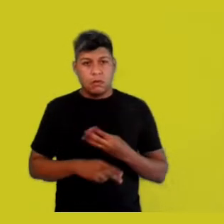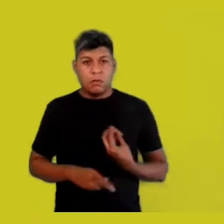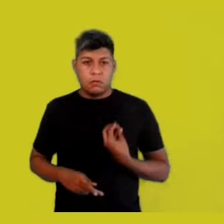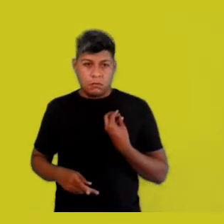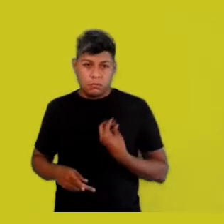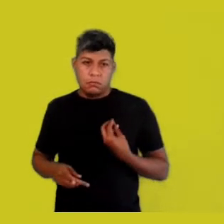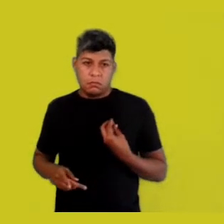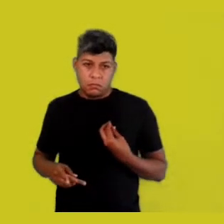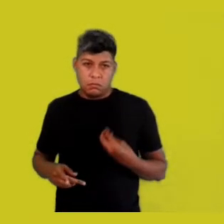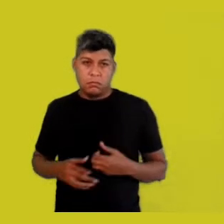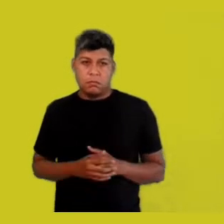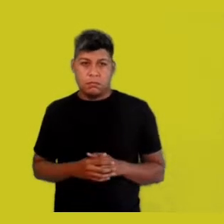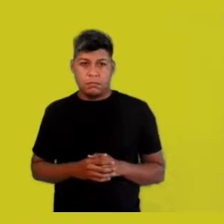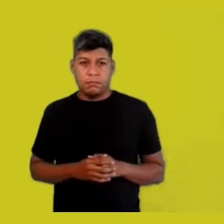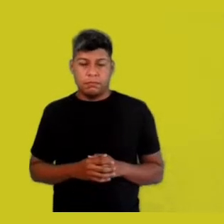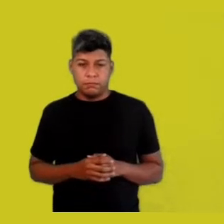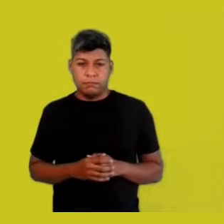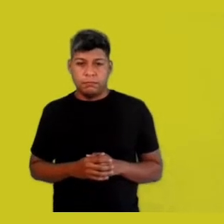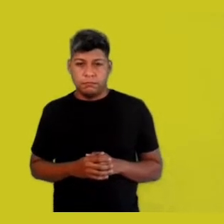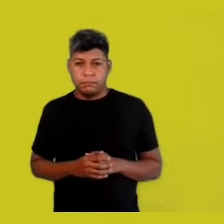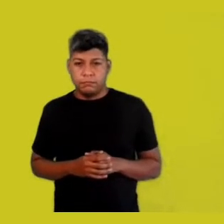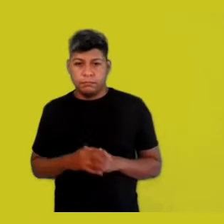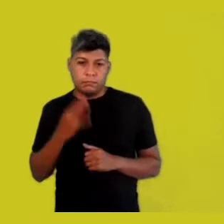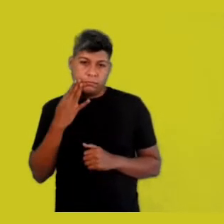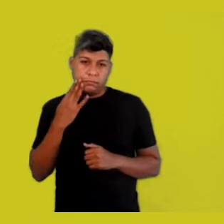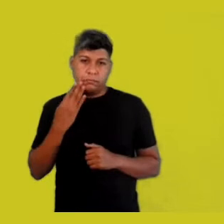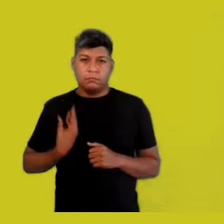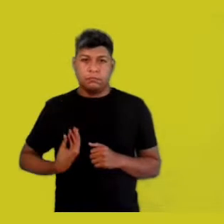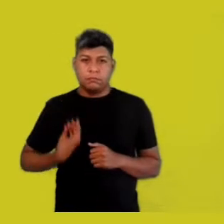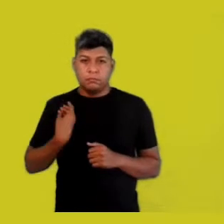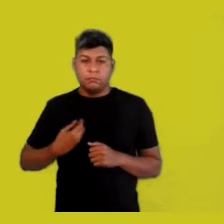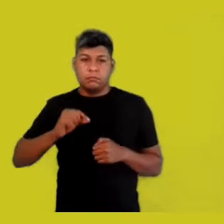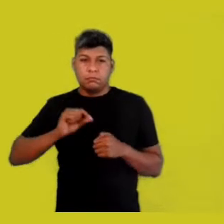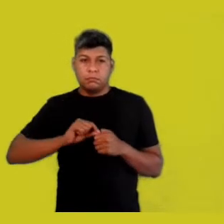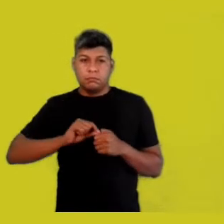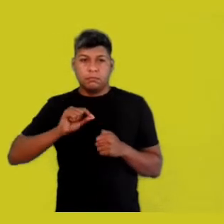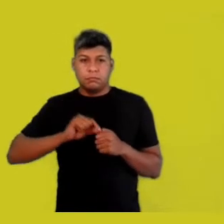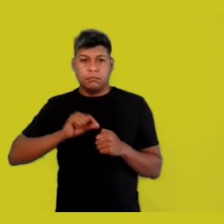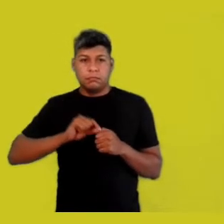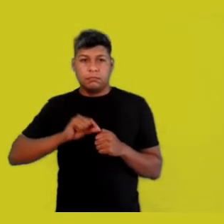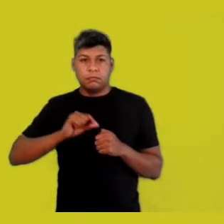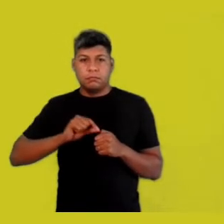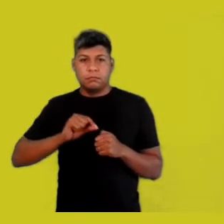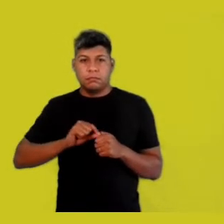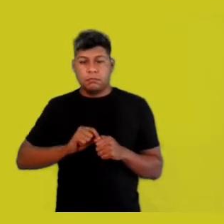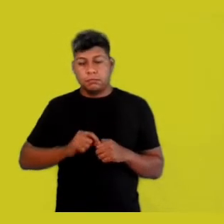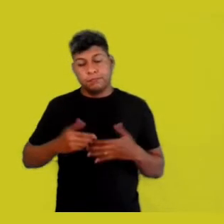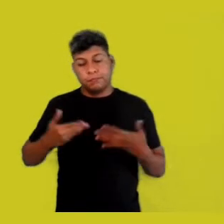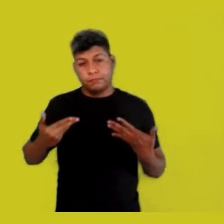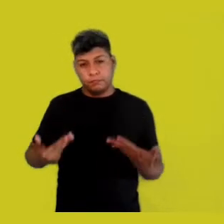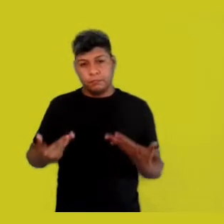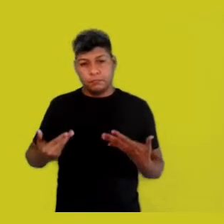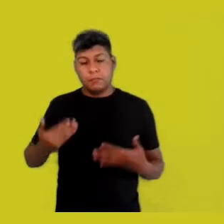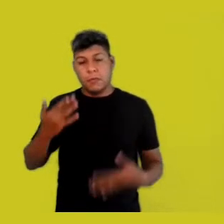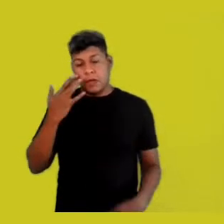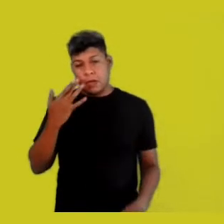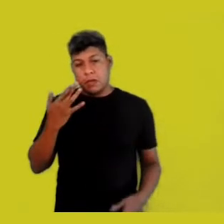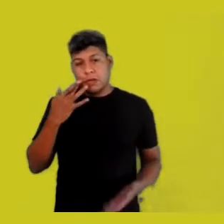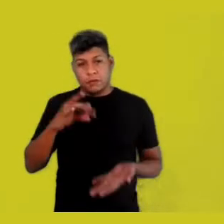but we won’t do that here, in this moment. However, I think that, in fact, we live in a world